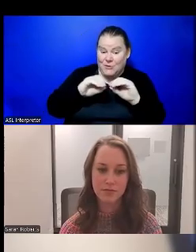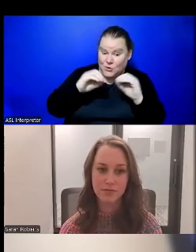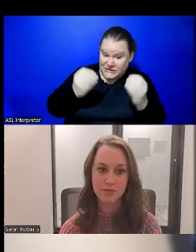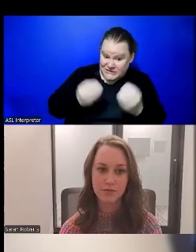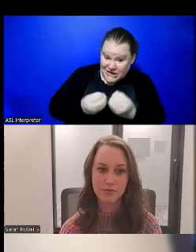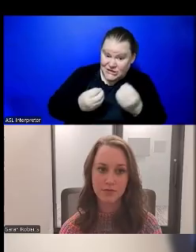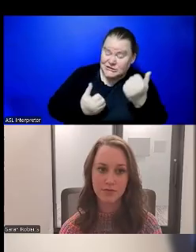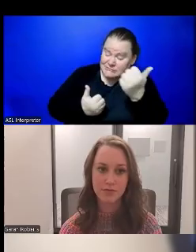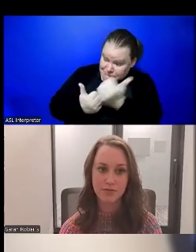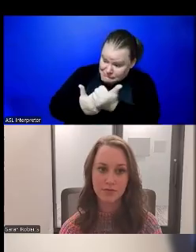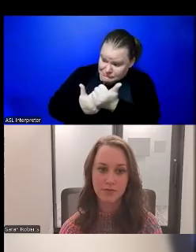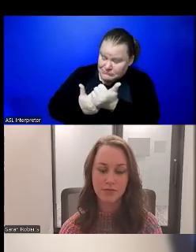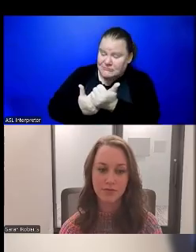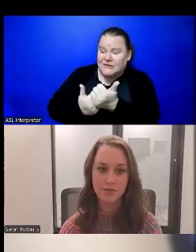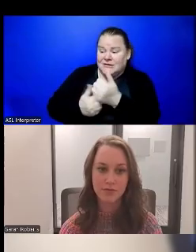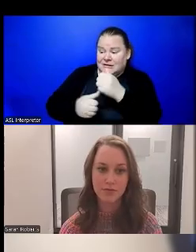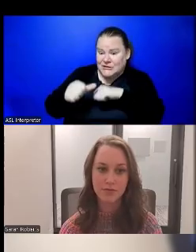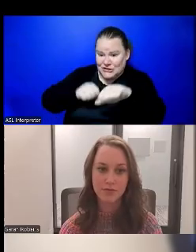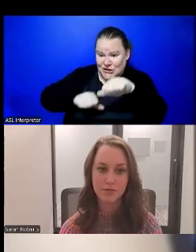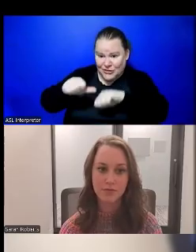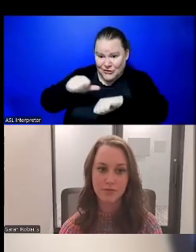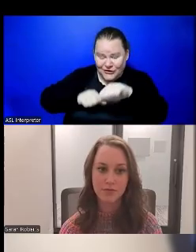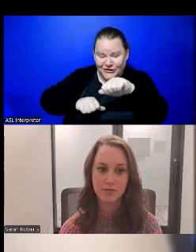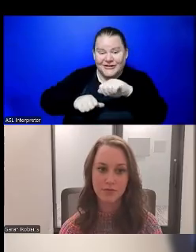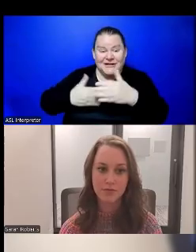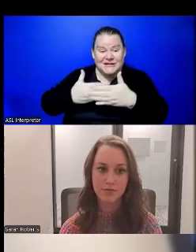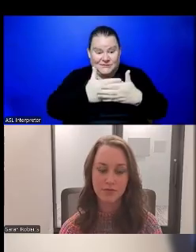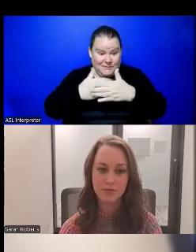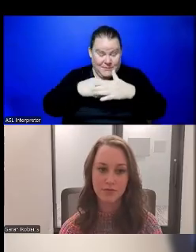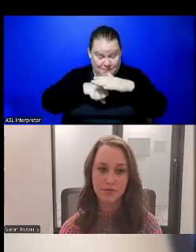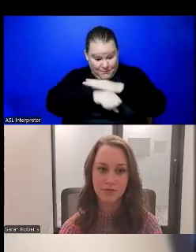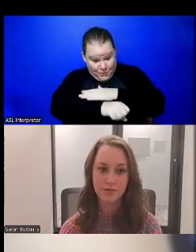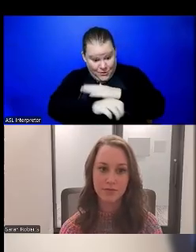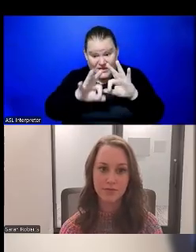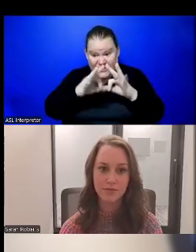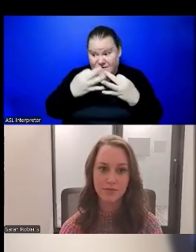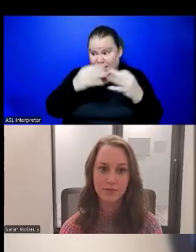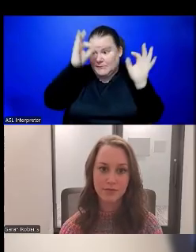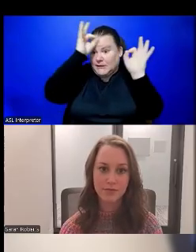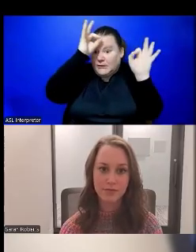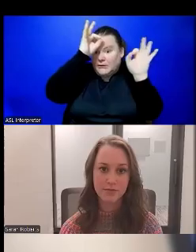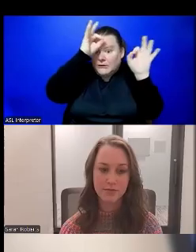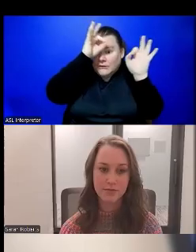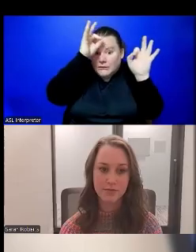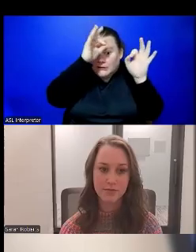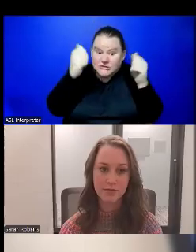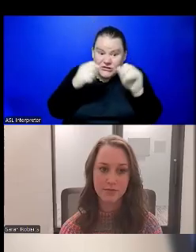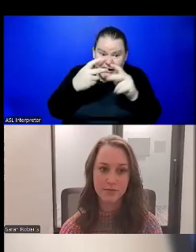each other when a baby is born and the families don't know anything and they're trying to figure out, what do I do? I.